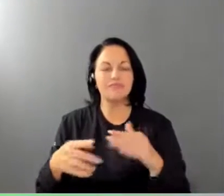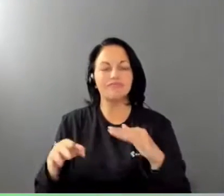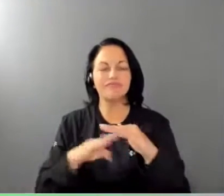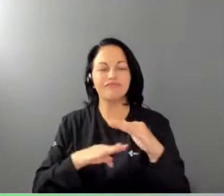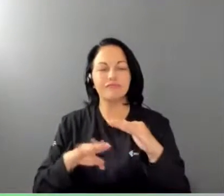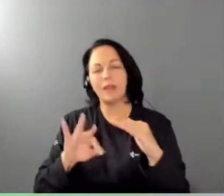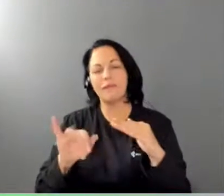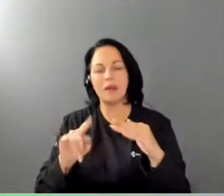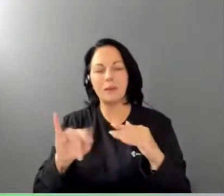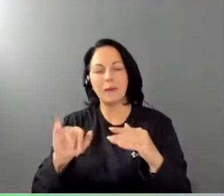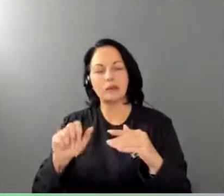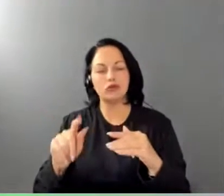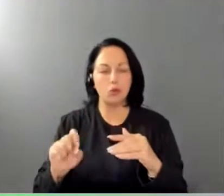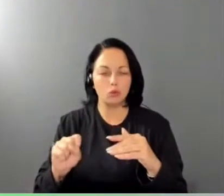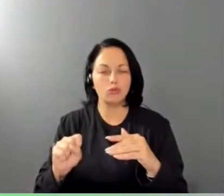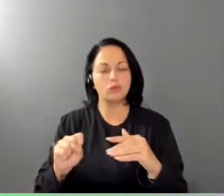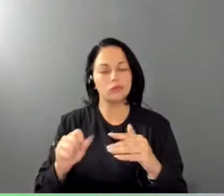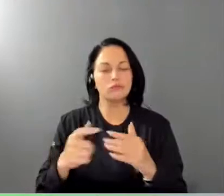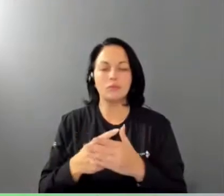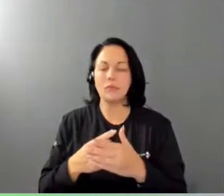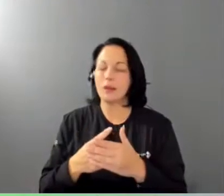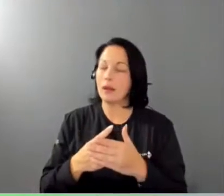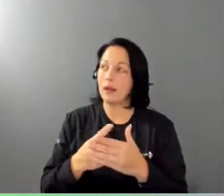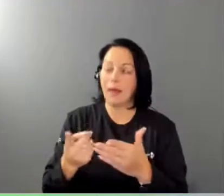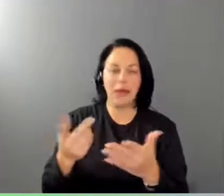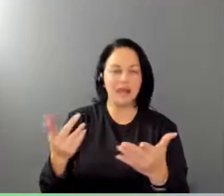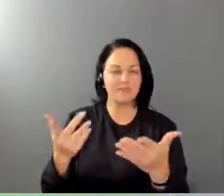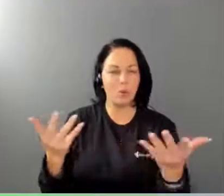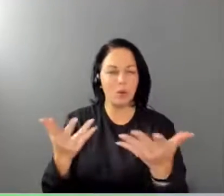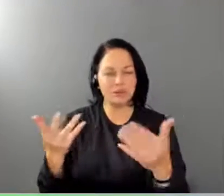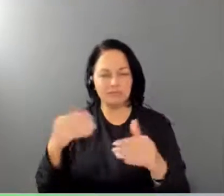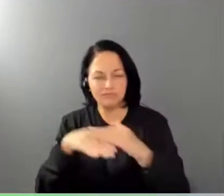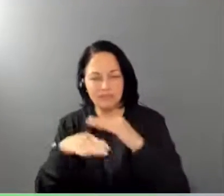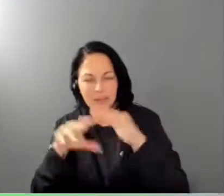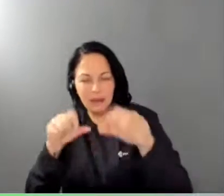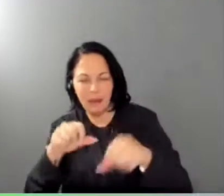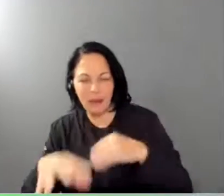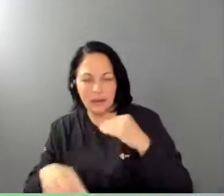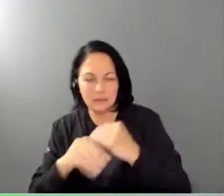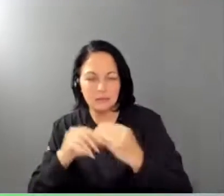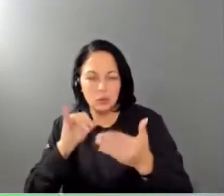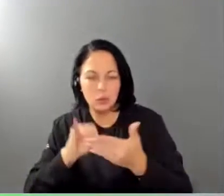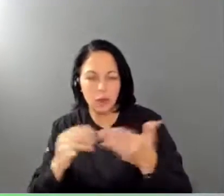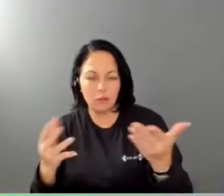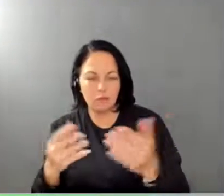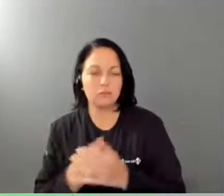the beginning of the talk you talked about your fundamentals, and there was a question about what did it